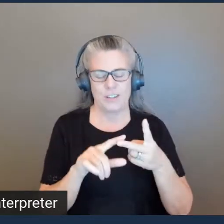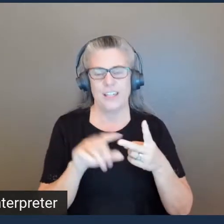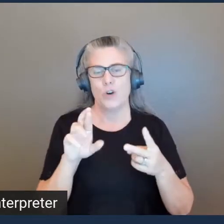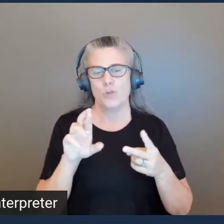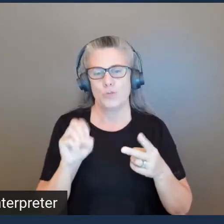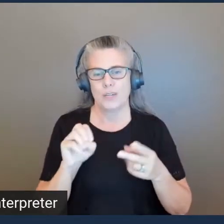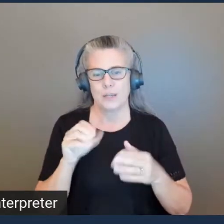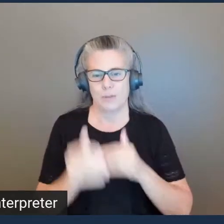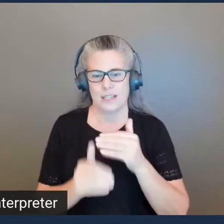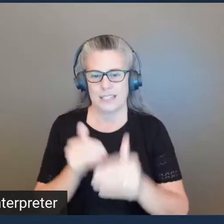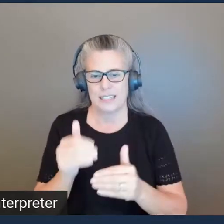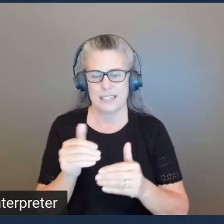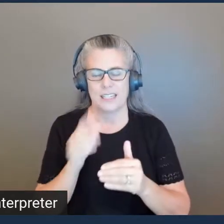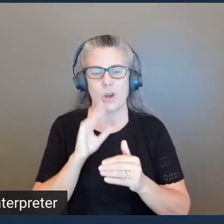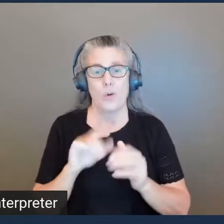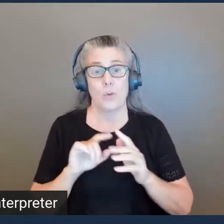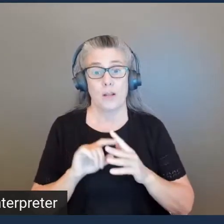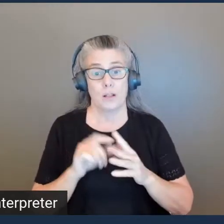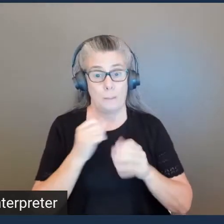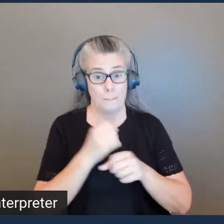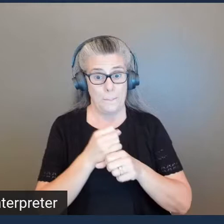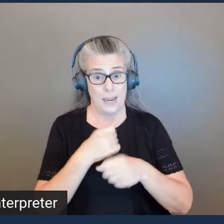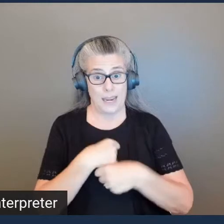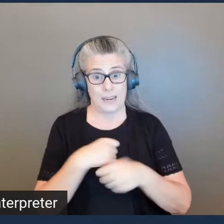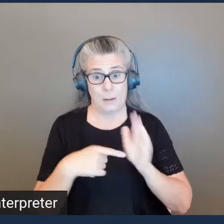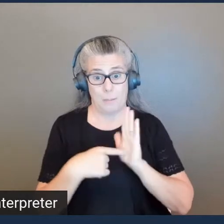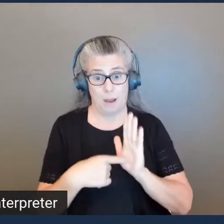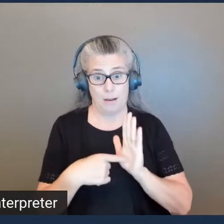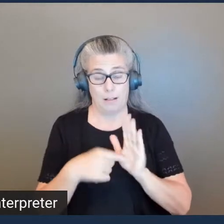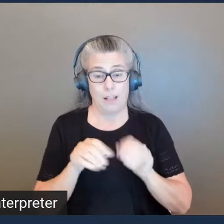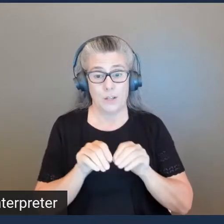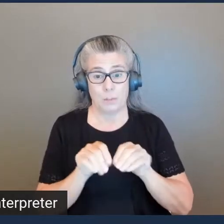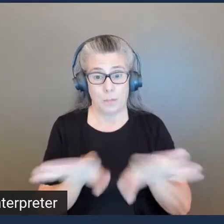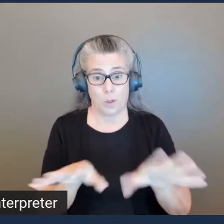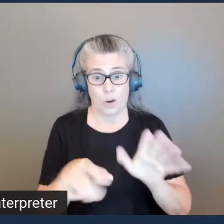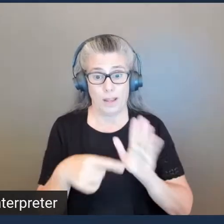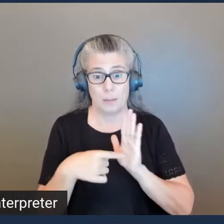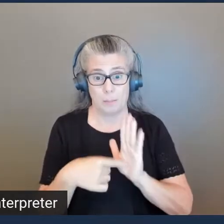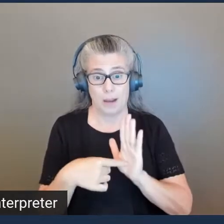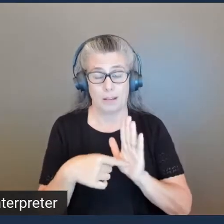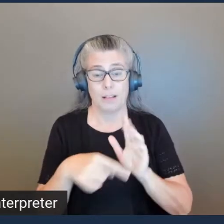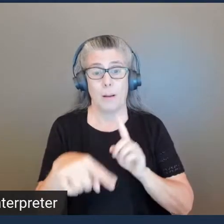and we're also going to get a prediction wherein if you enter a movie lead view,